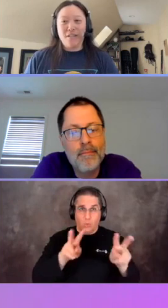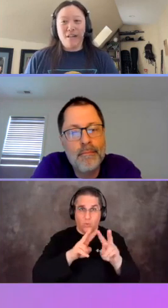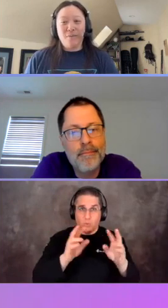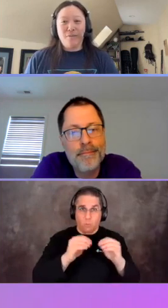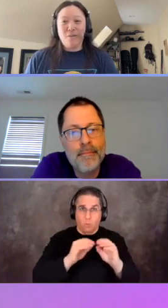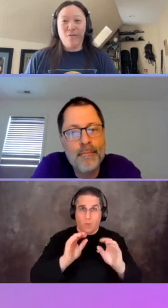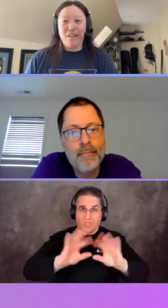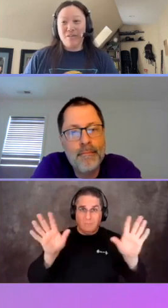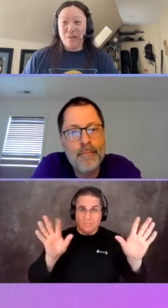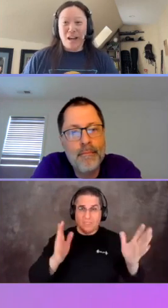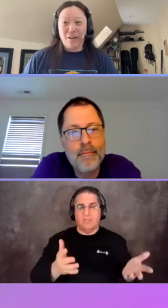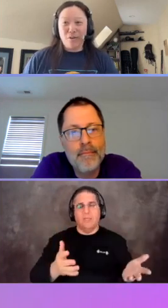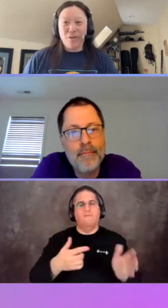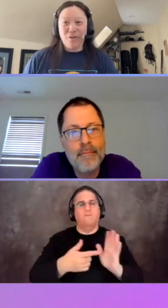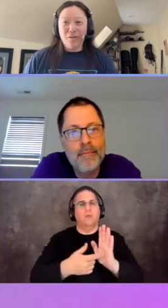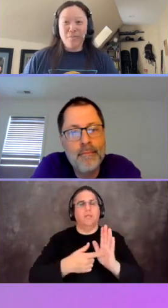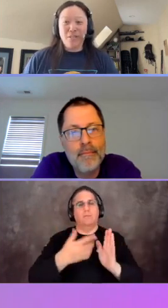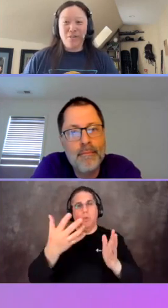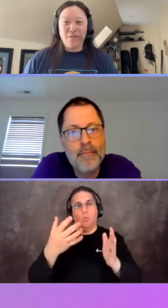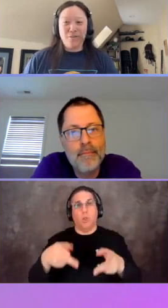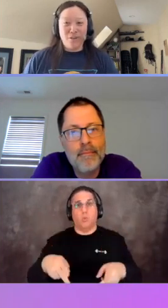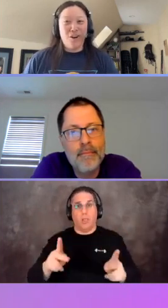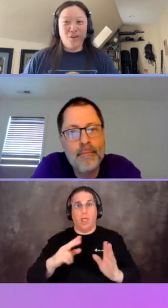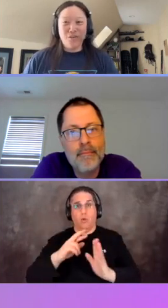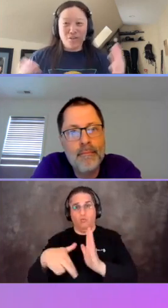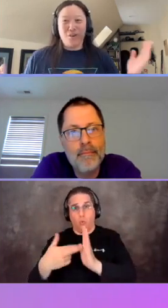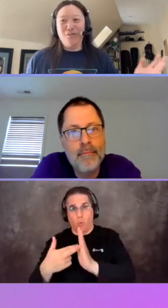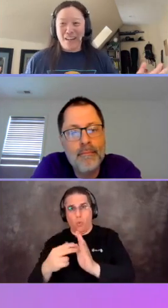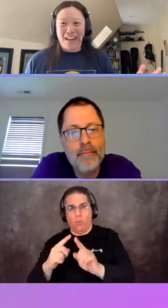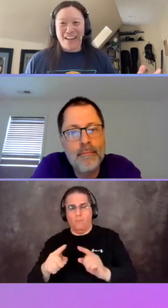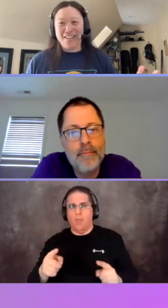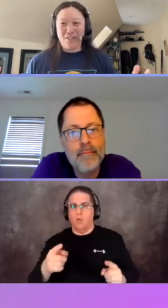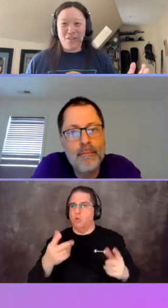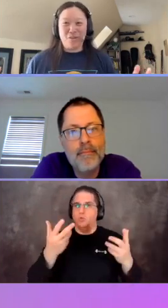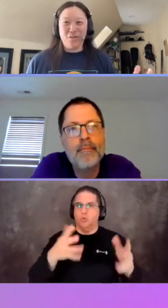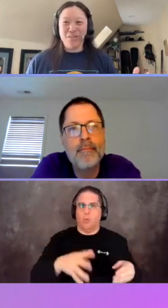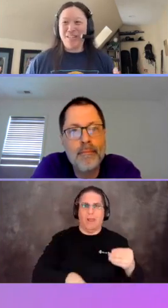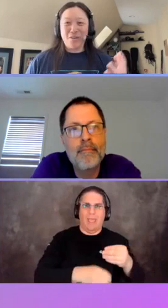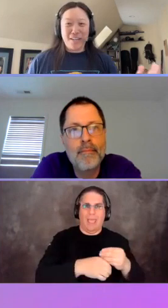provided so far as that conditional rendering can React isn't any different from any other job script what